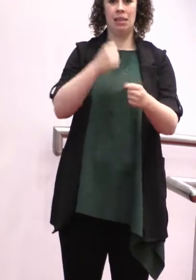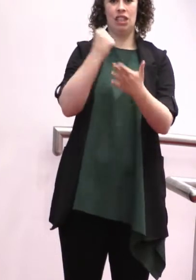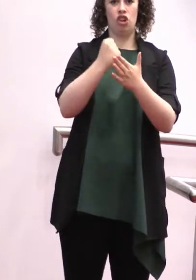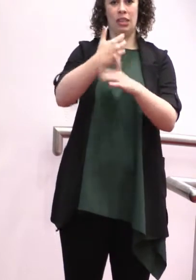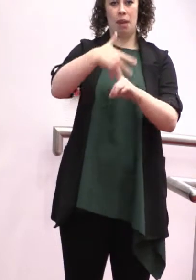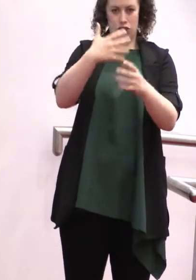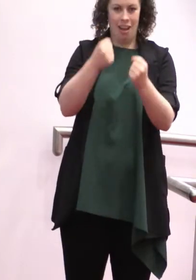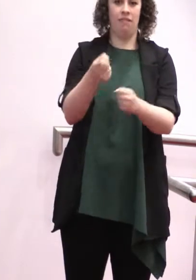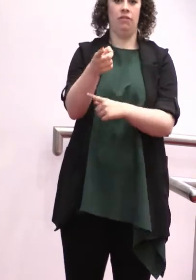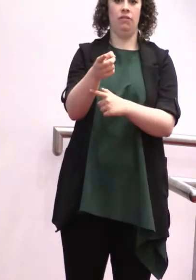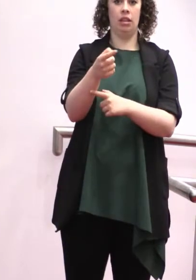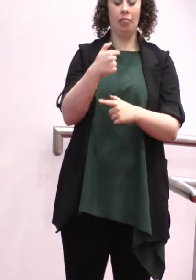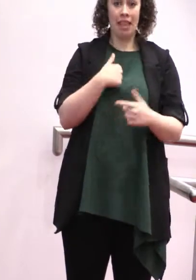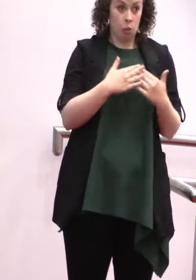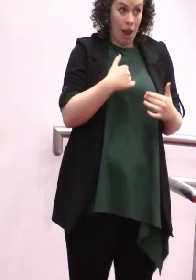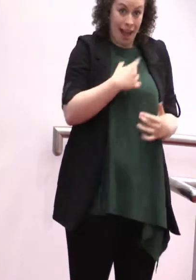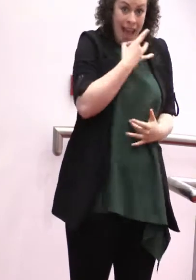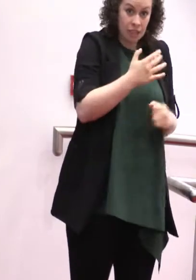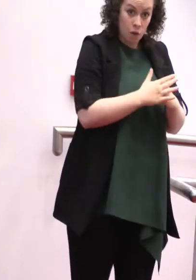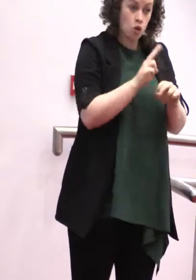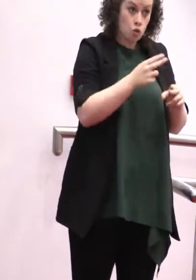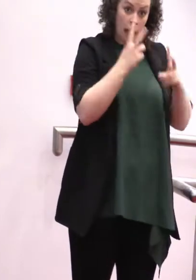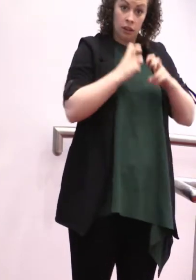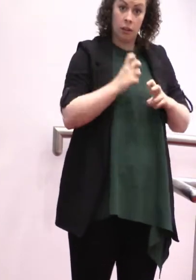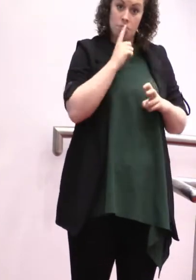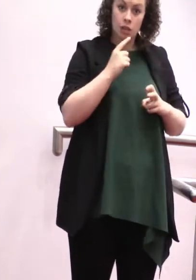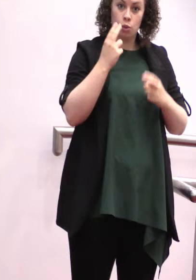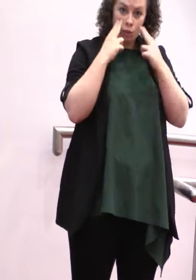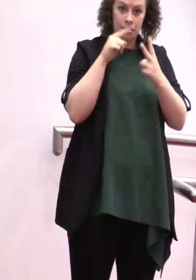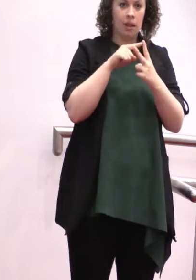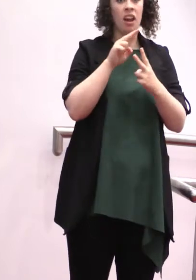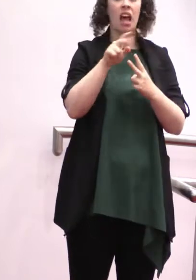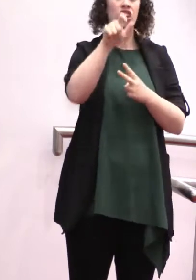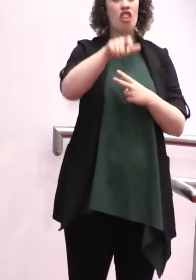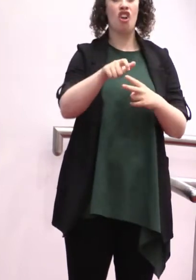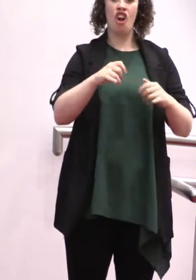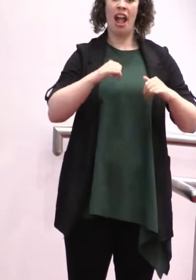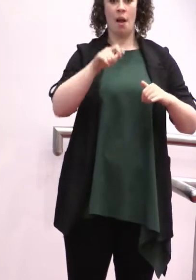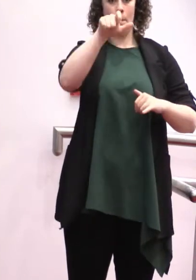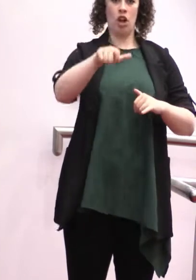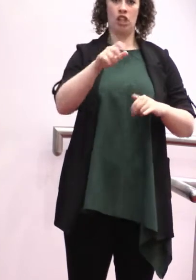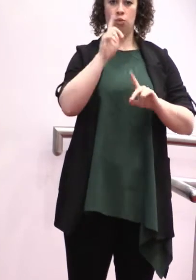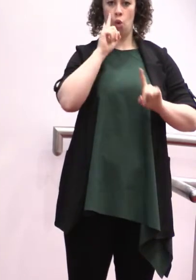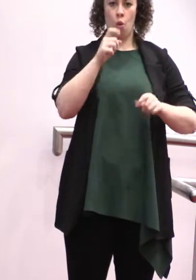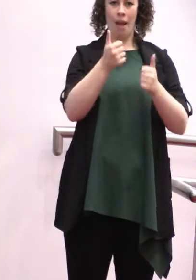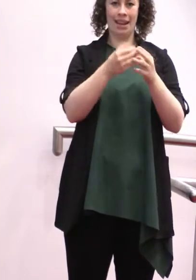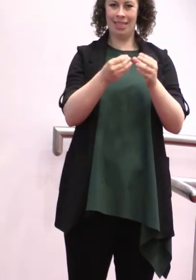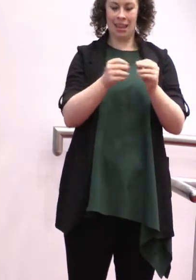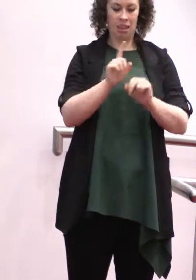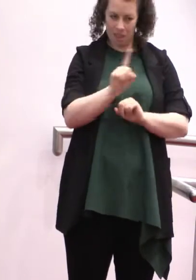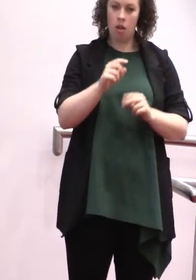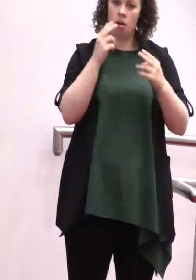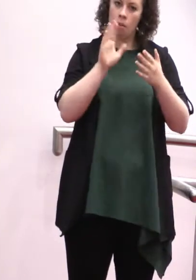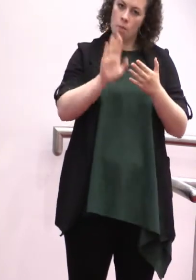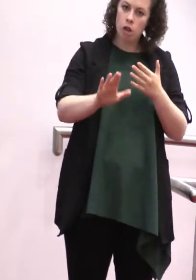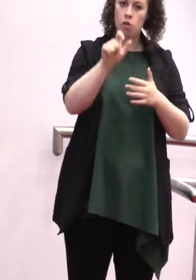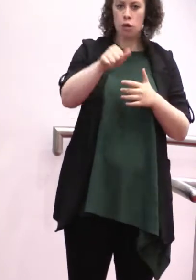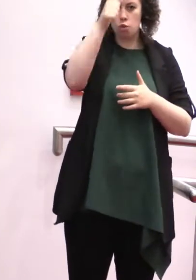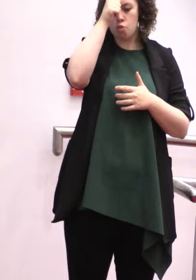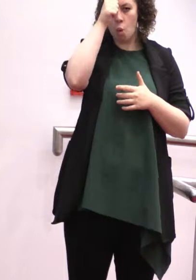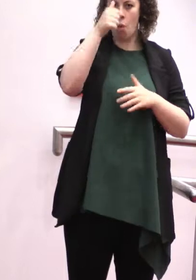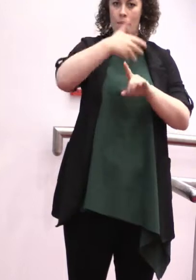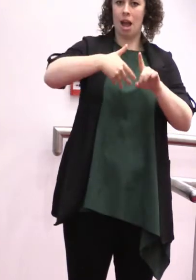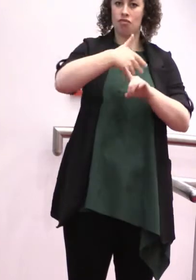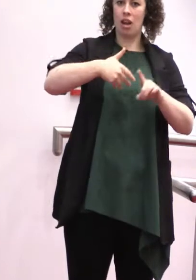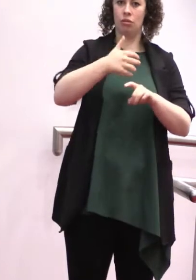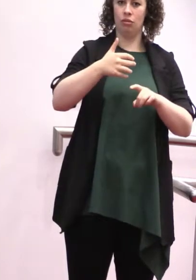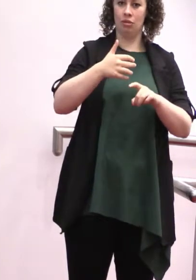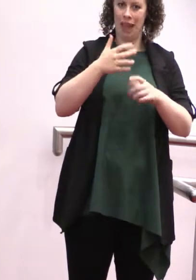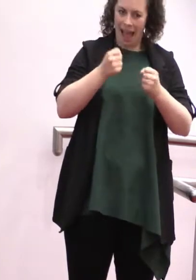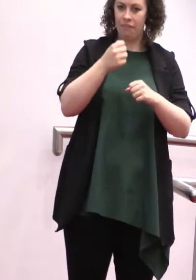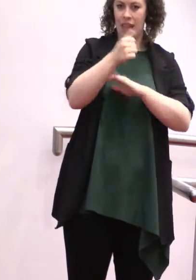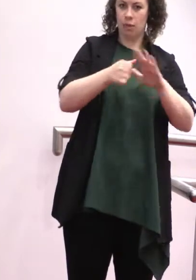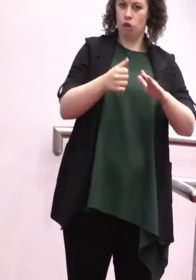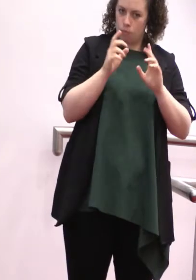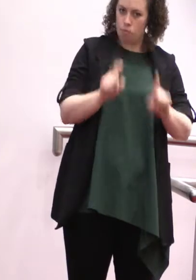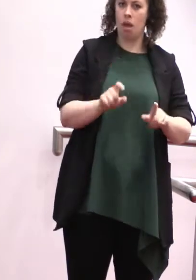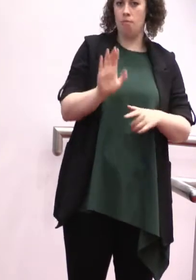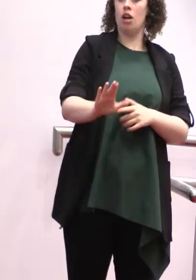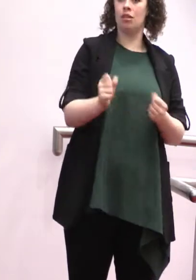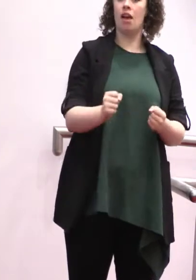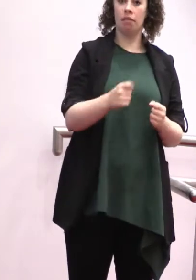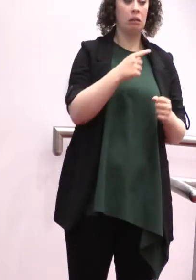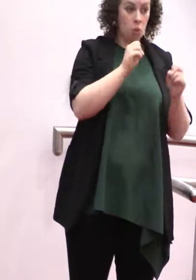I asked for that, for somebody with different expertise.